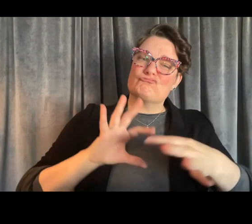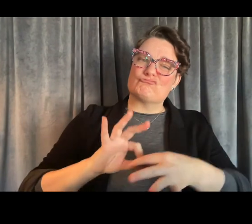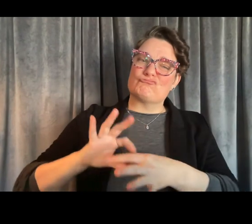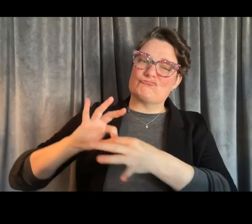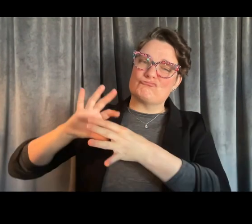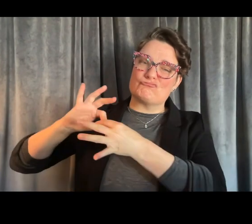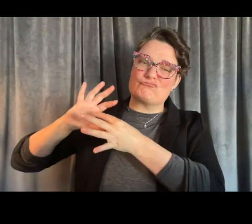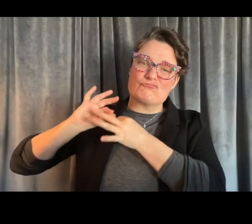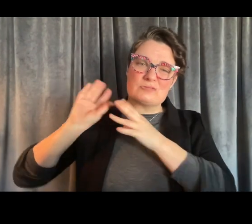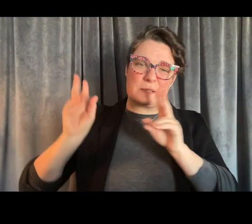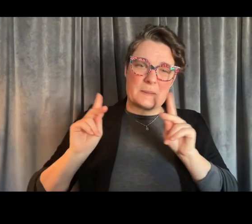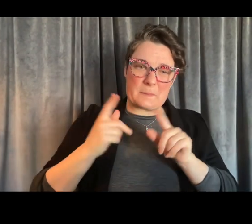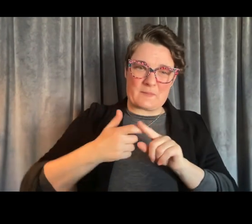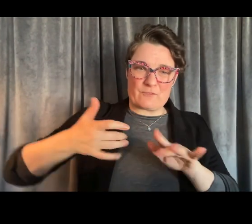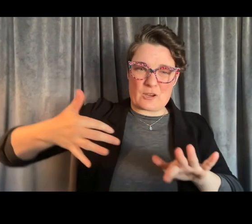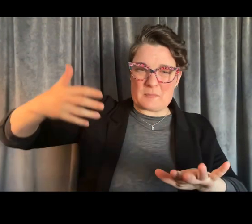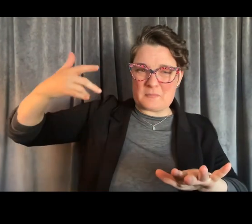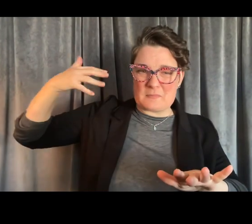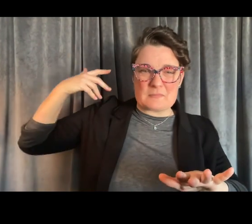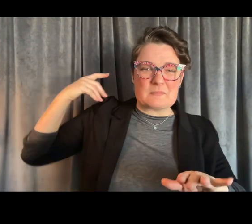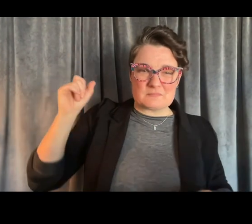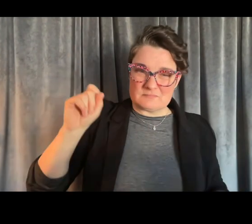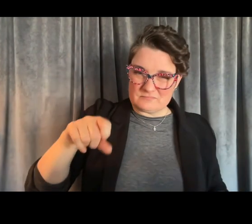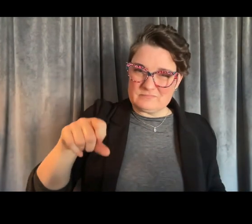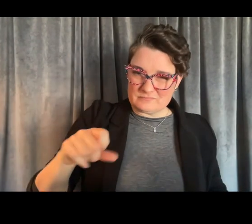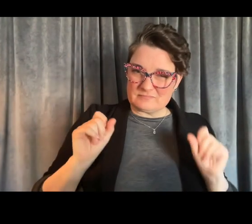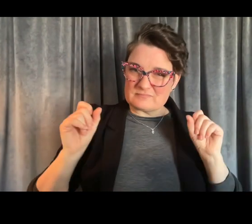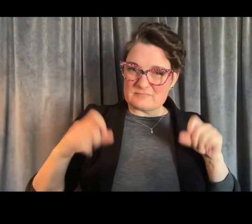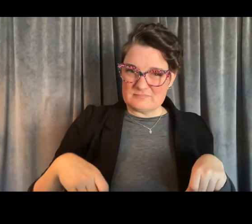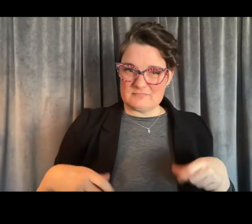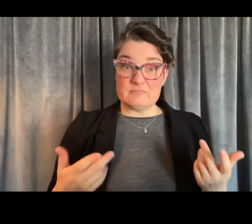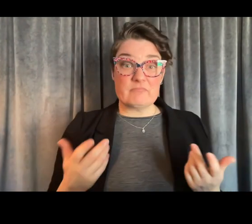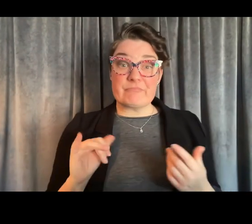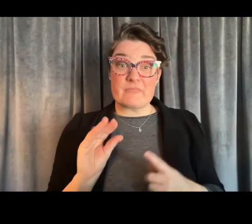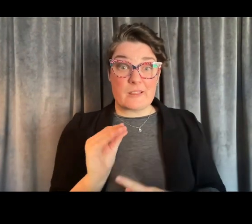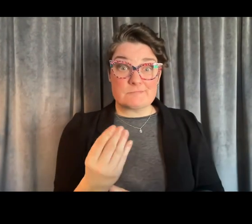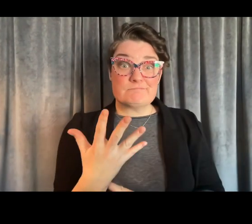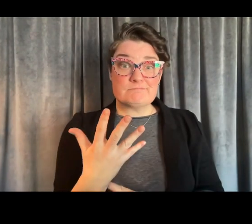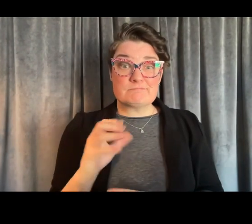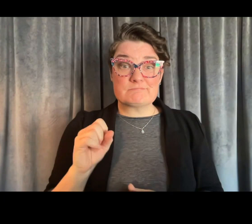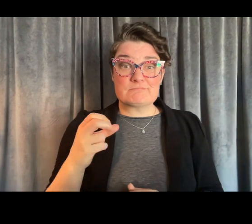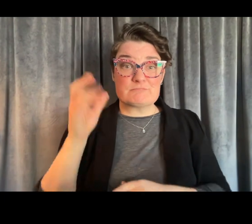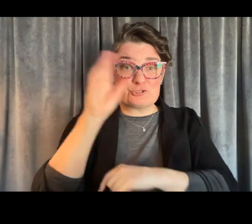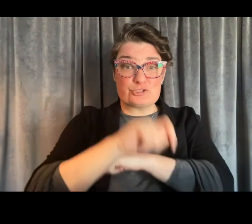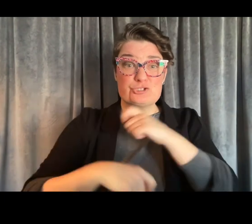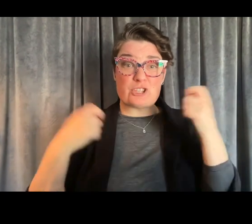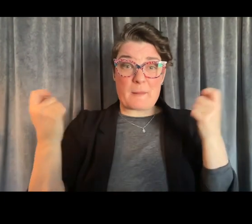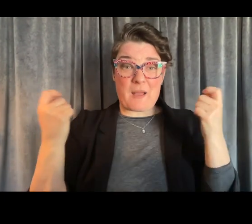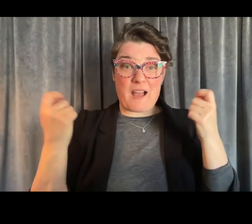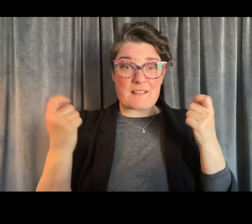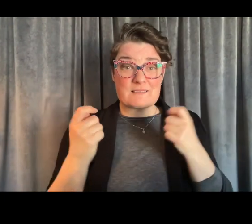from many, many generations back. Lighting the Shabbat candles is just something people have been